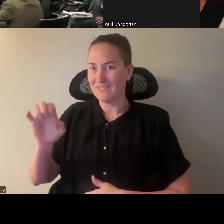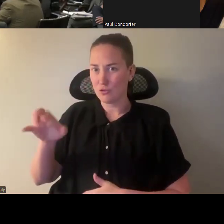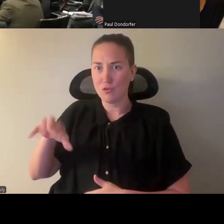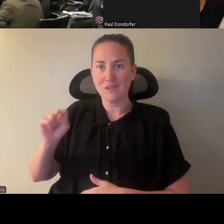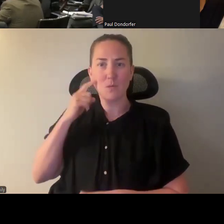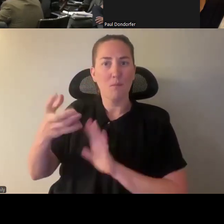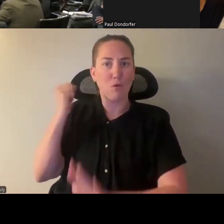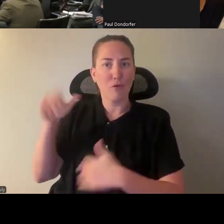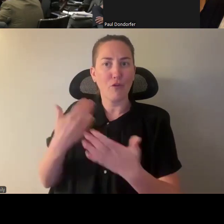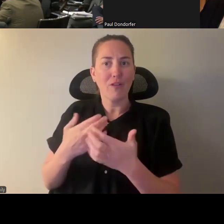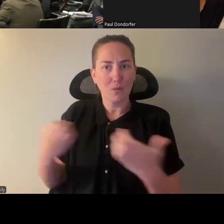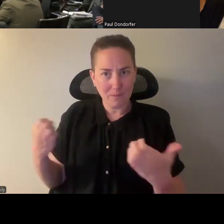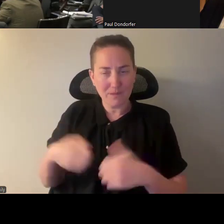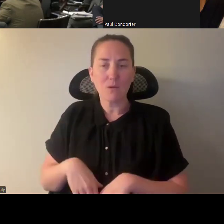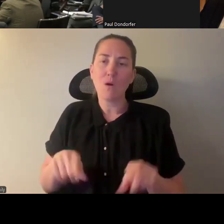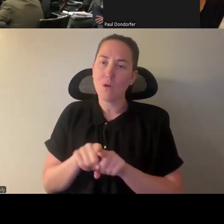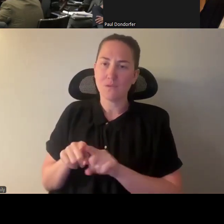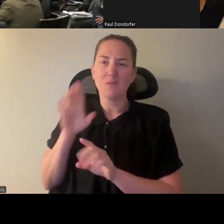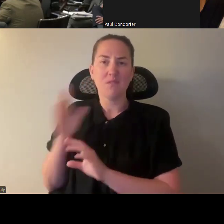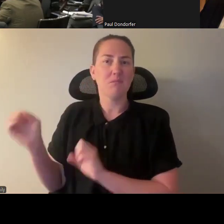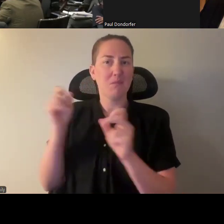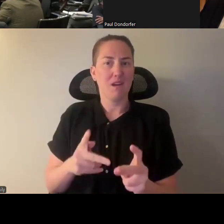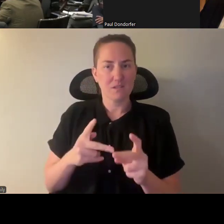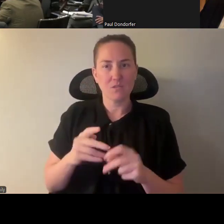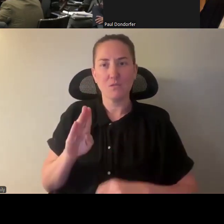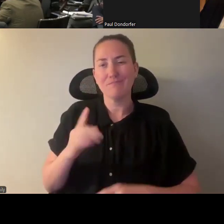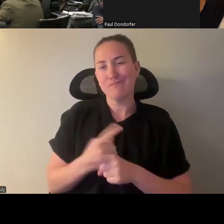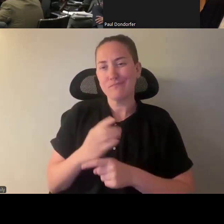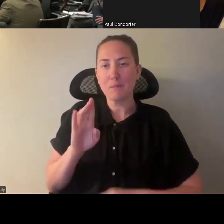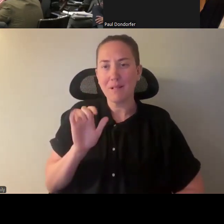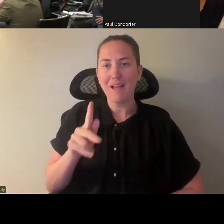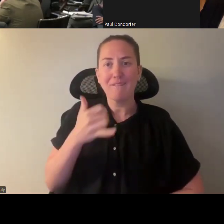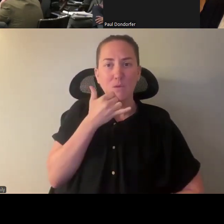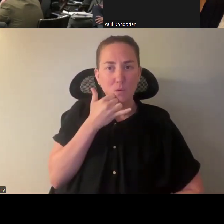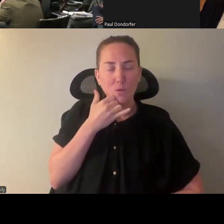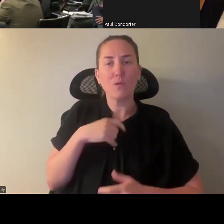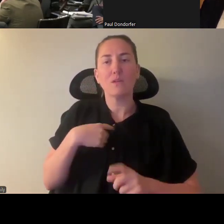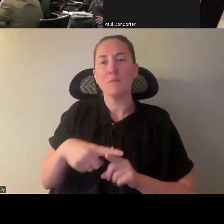equipment and we would go back to uh block phones and we would go back to no media